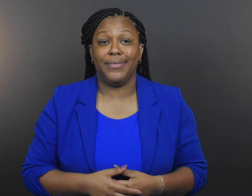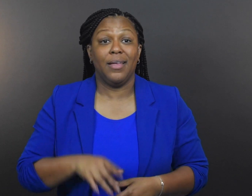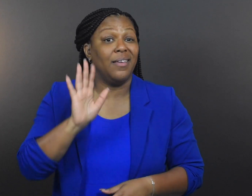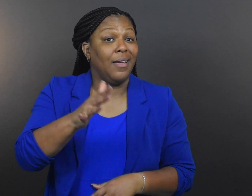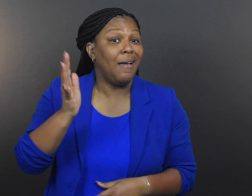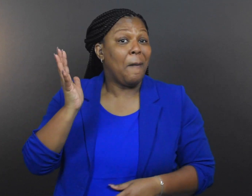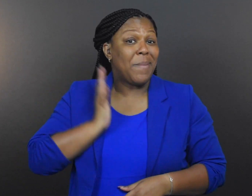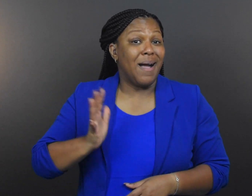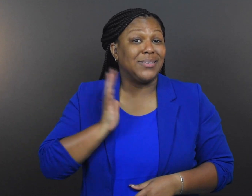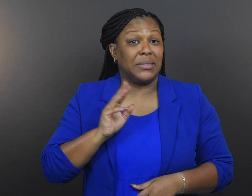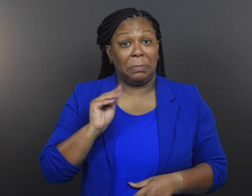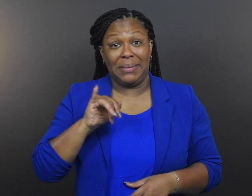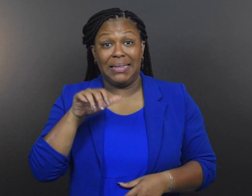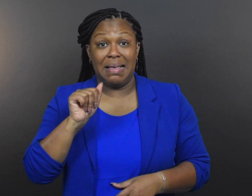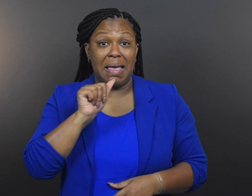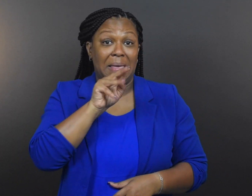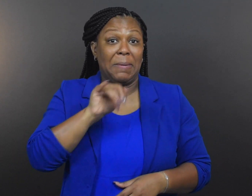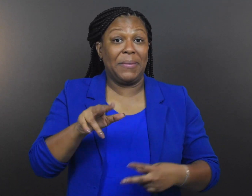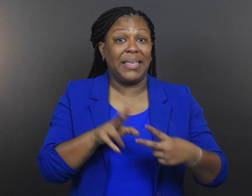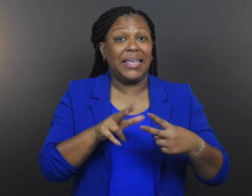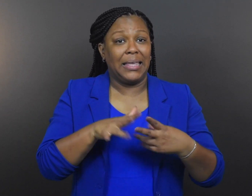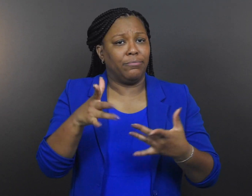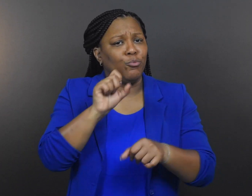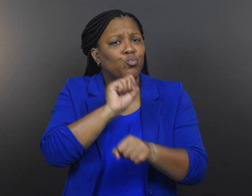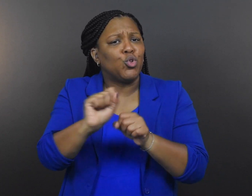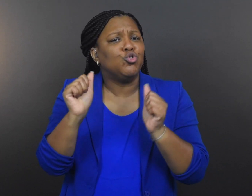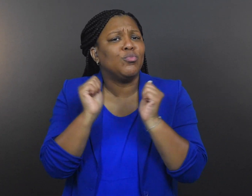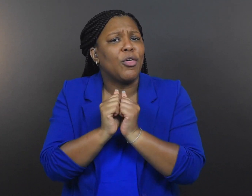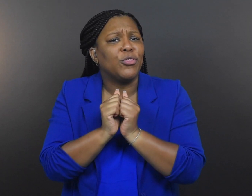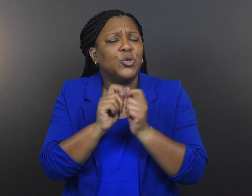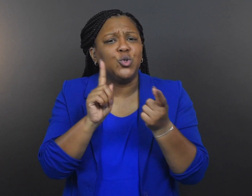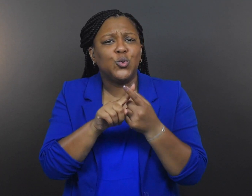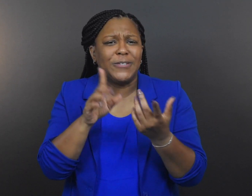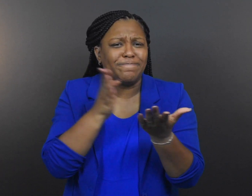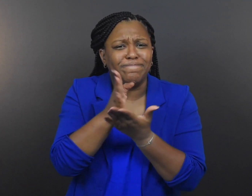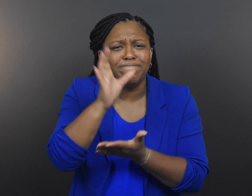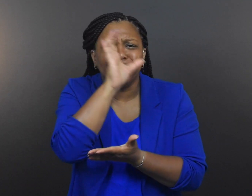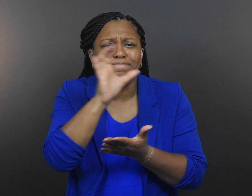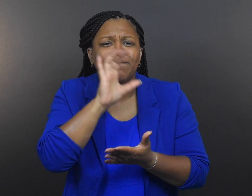In the past, Mia and Amy have worked together to trace outbreaks of disease